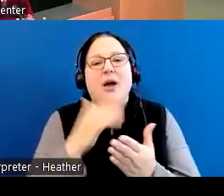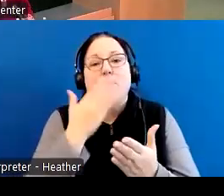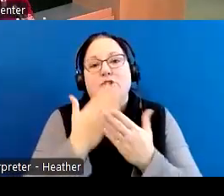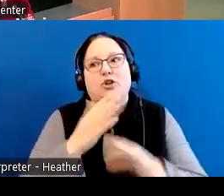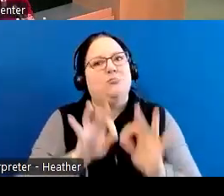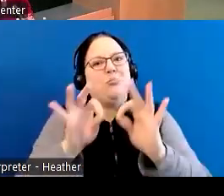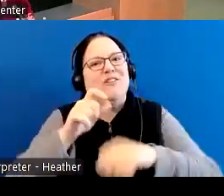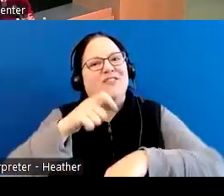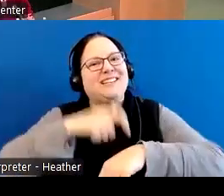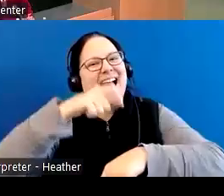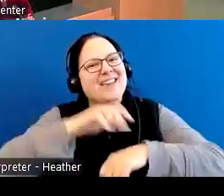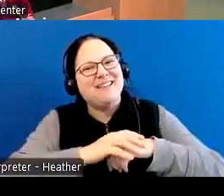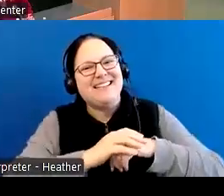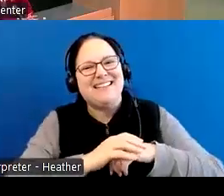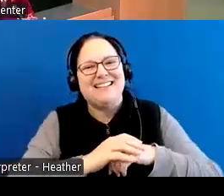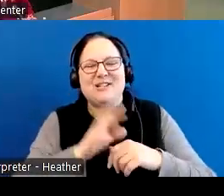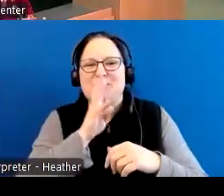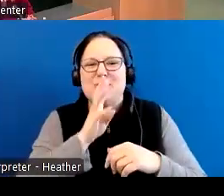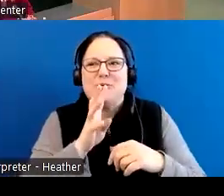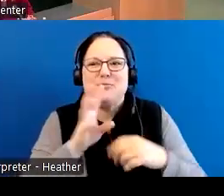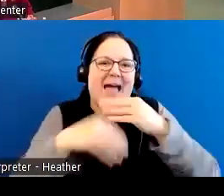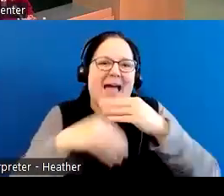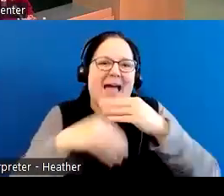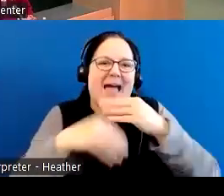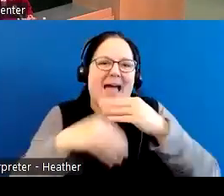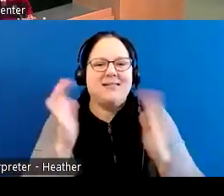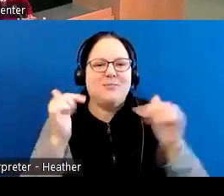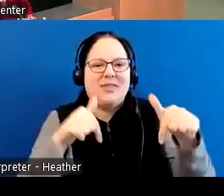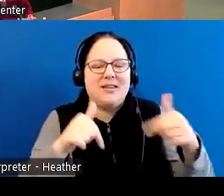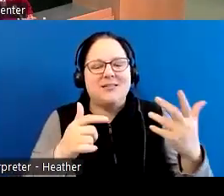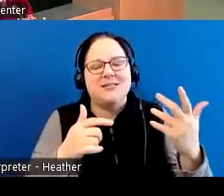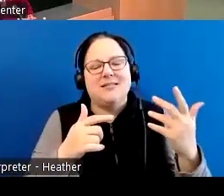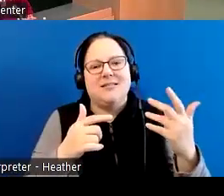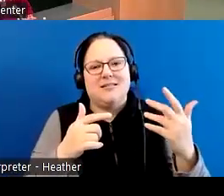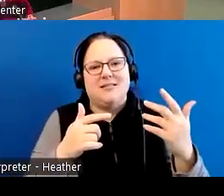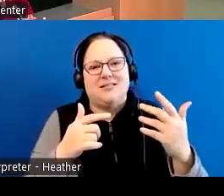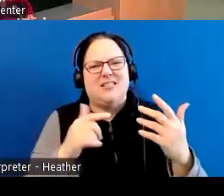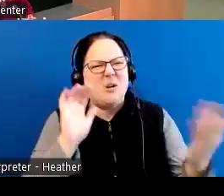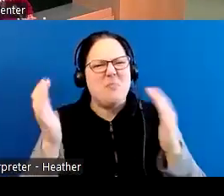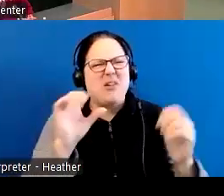be able to to talk about that um compared to the um the approaches that are um just more template